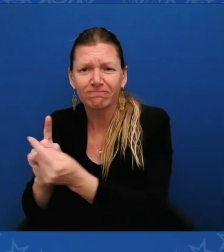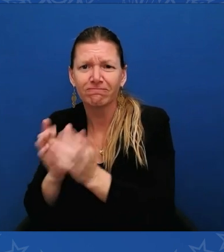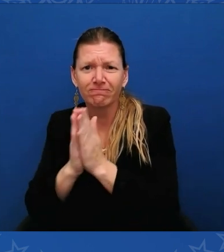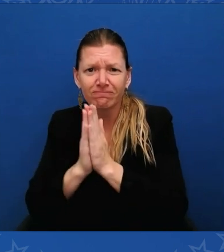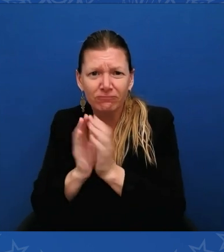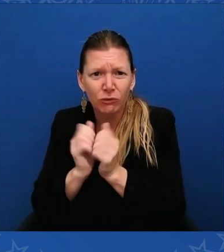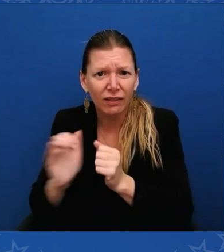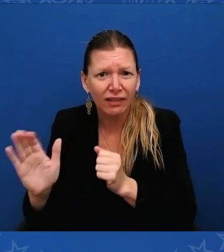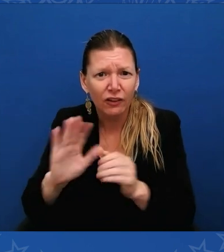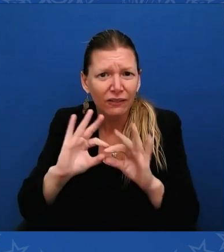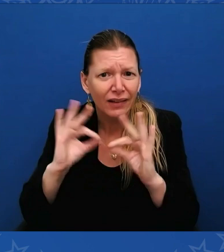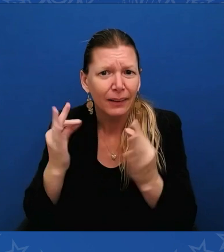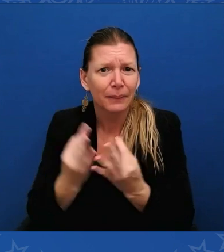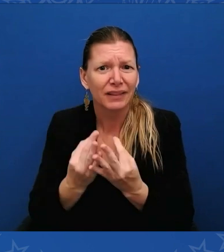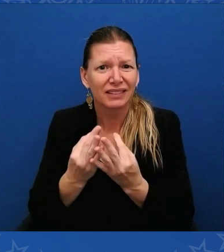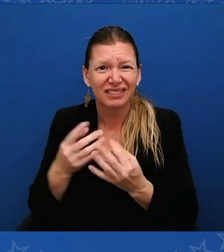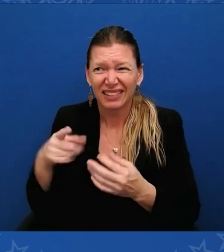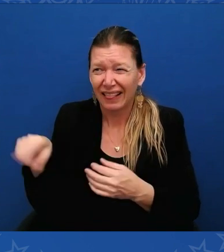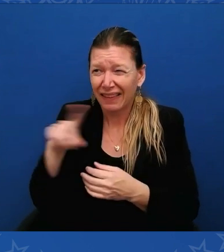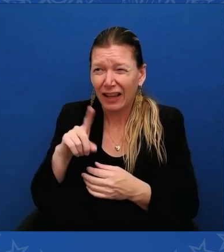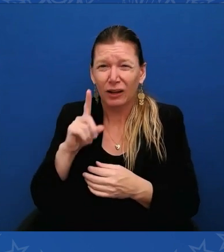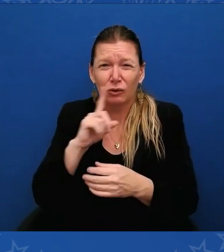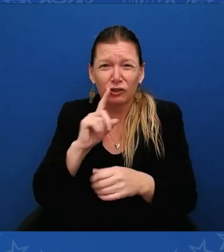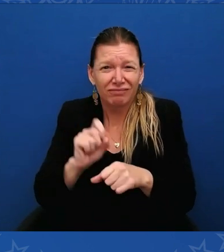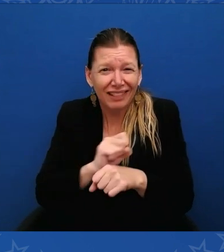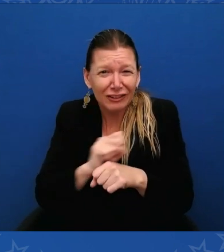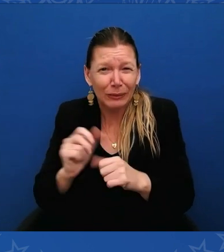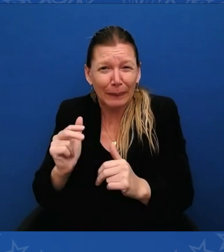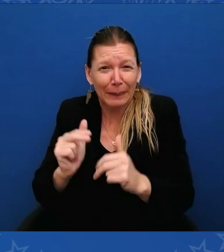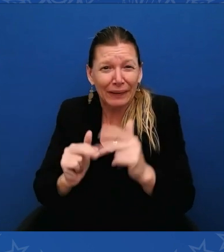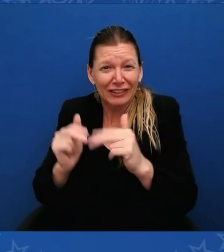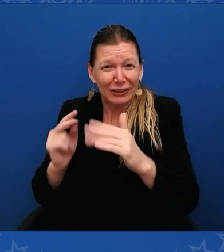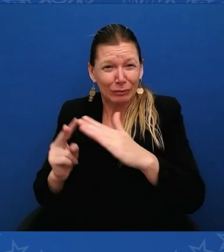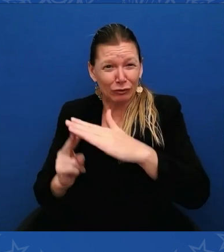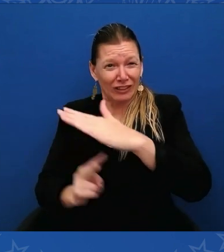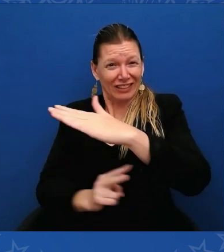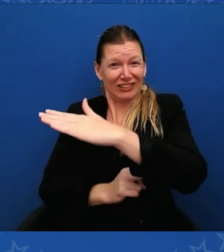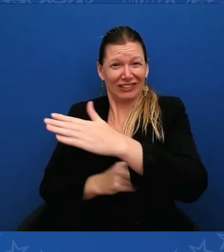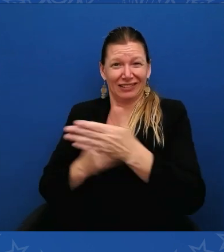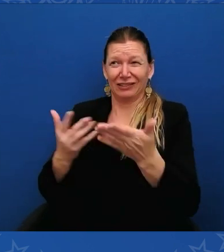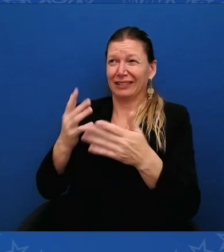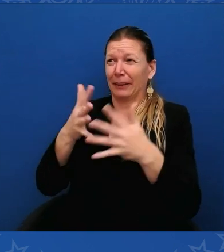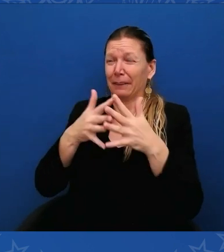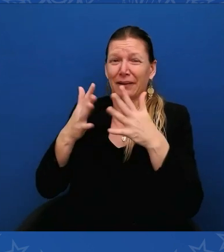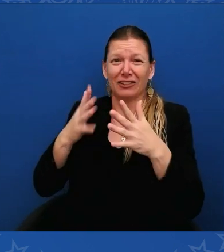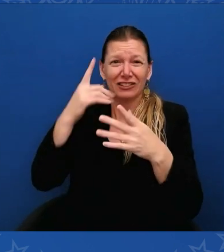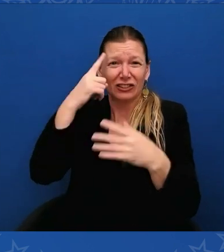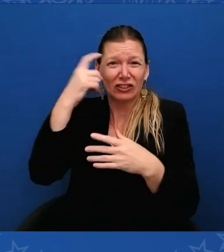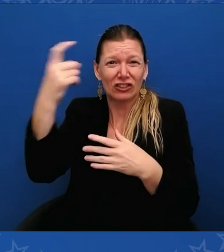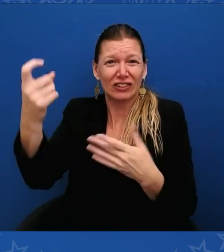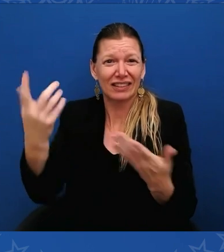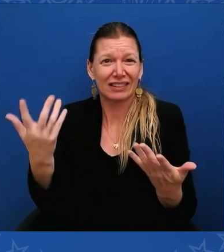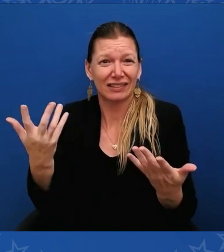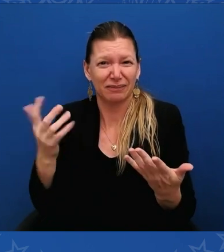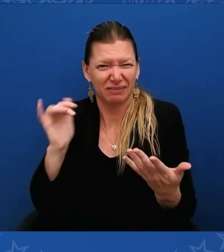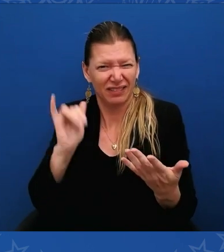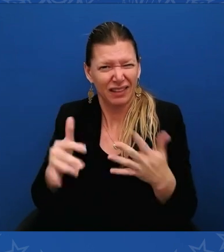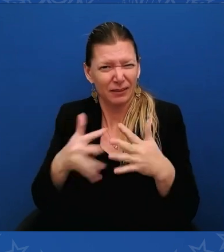That's the American story -- the Latino American story. Cesar Chavez's partner in the fight for dignity of work,